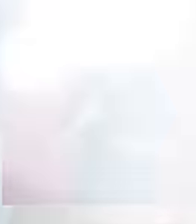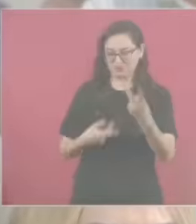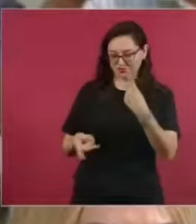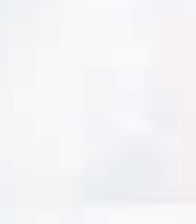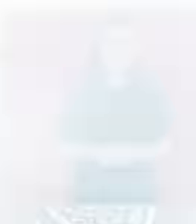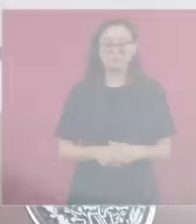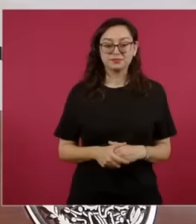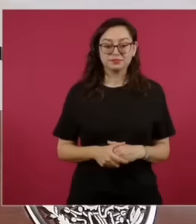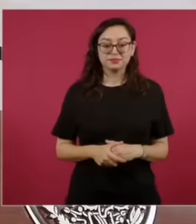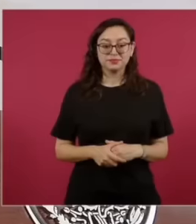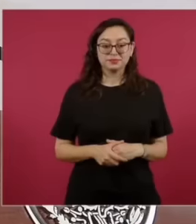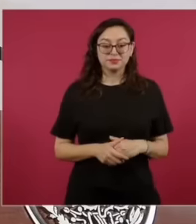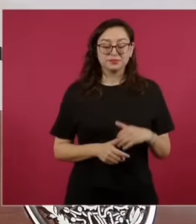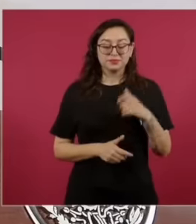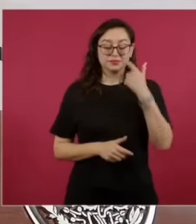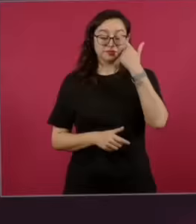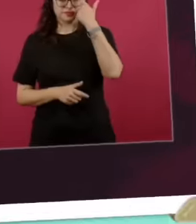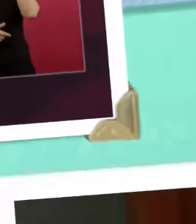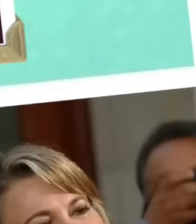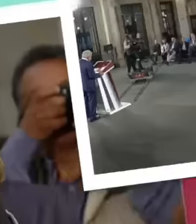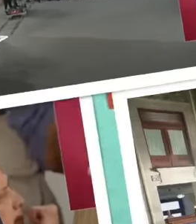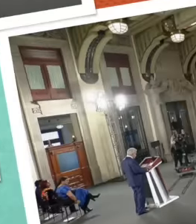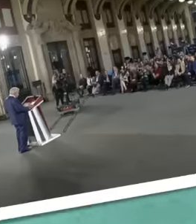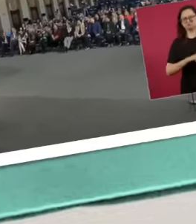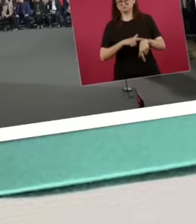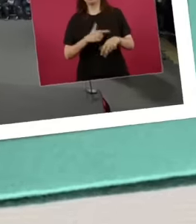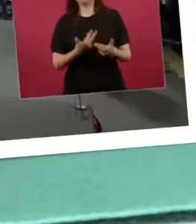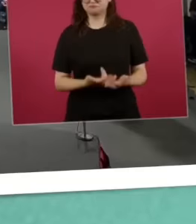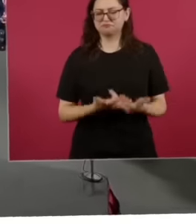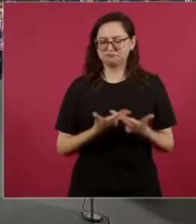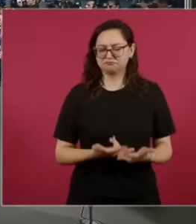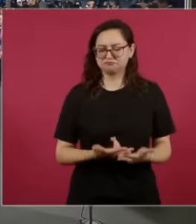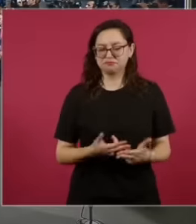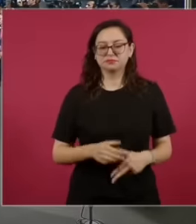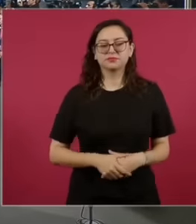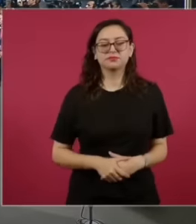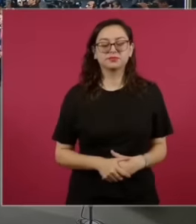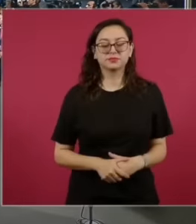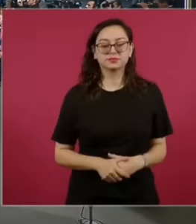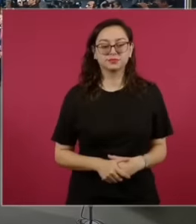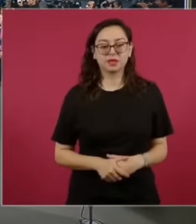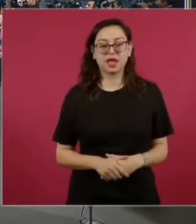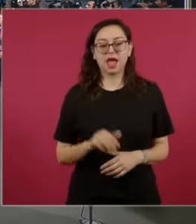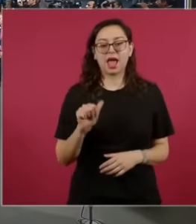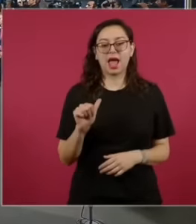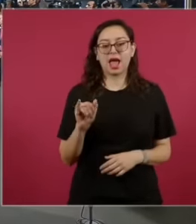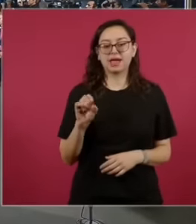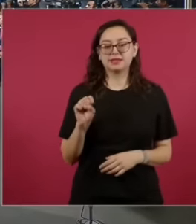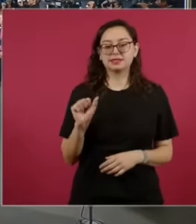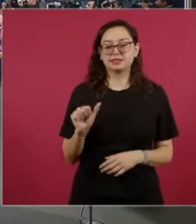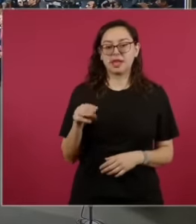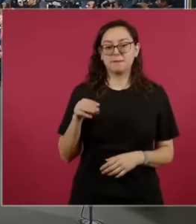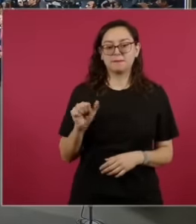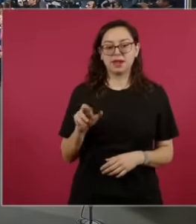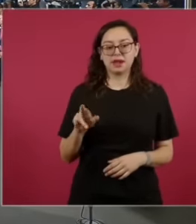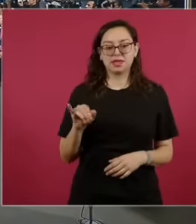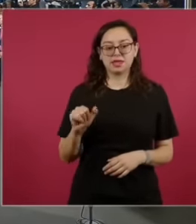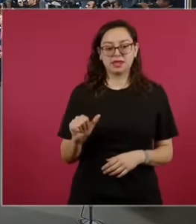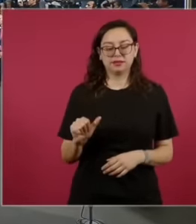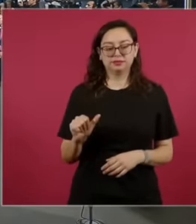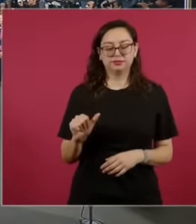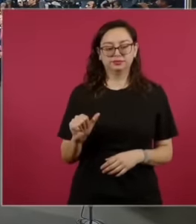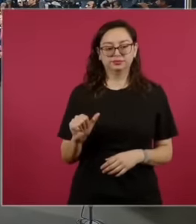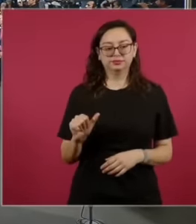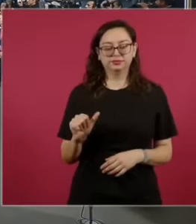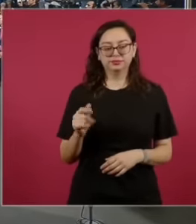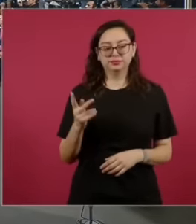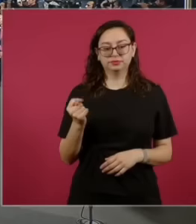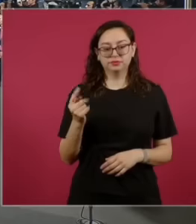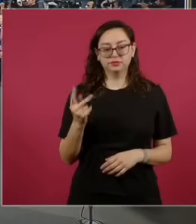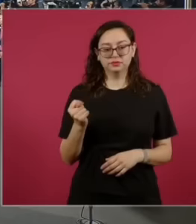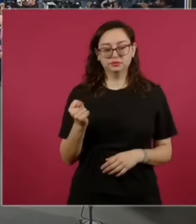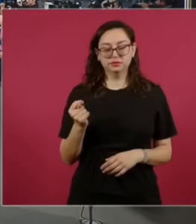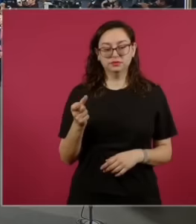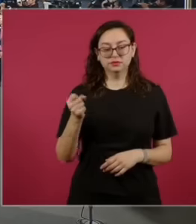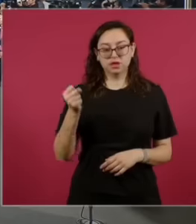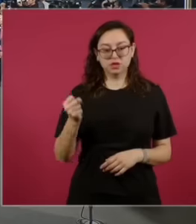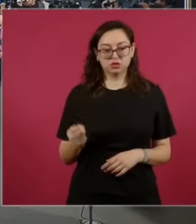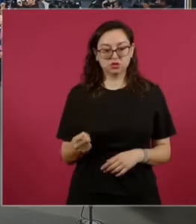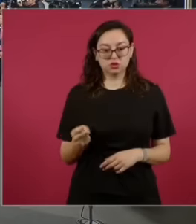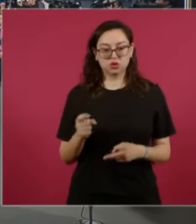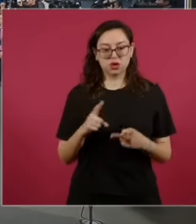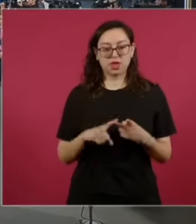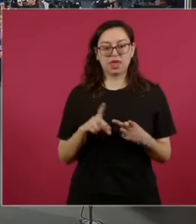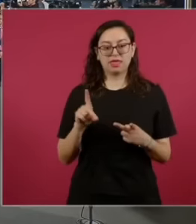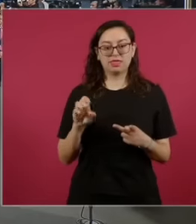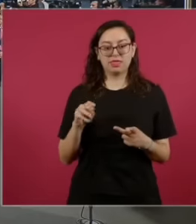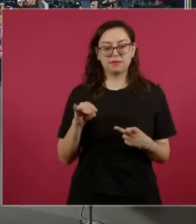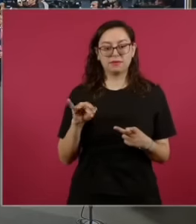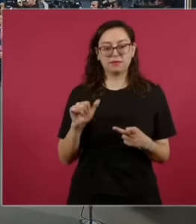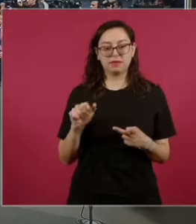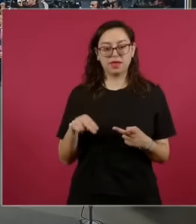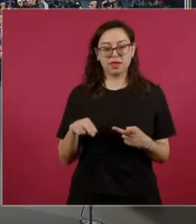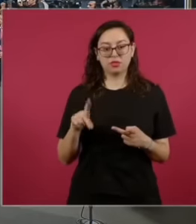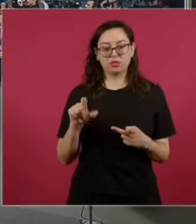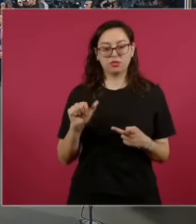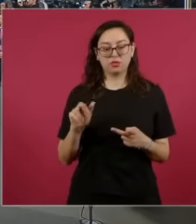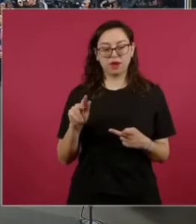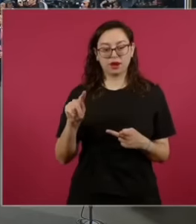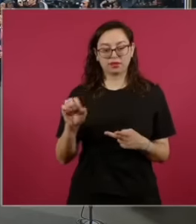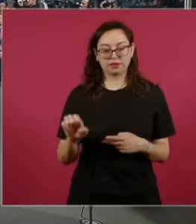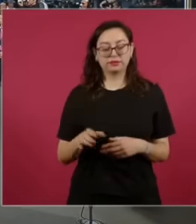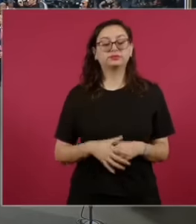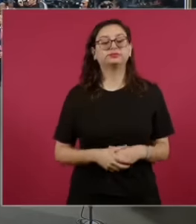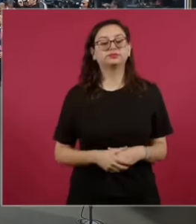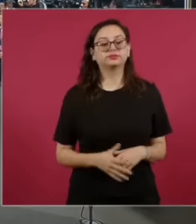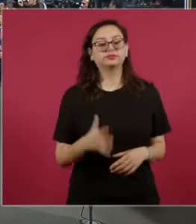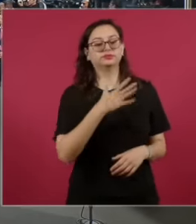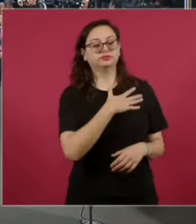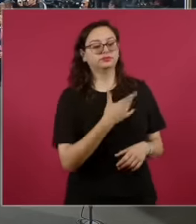María from Telesur and Duarte has done for Mexico and Latin America. Good morning, Mr. President. My name is AA García.